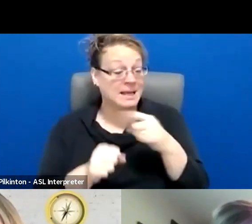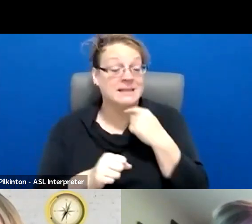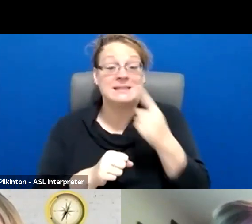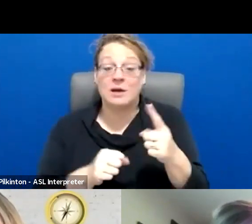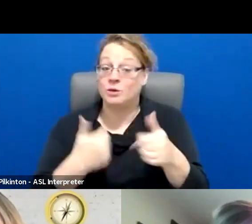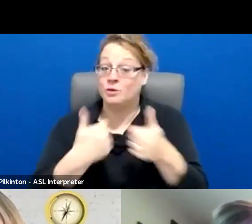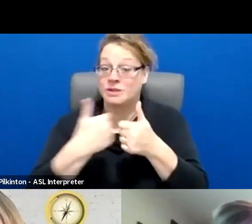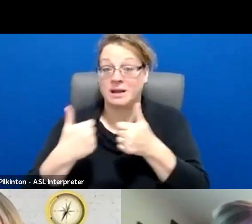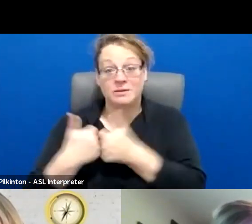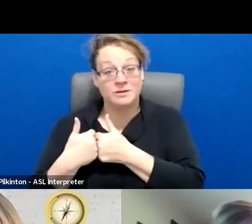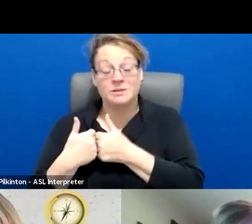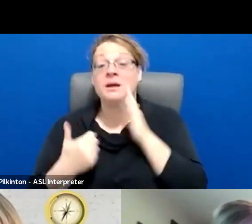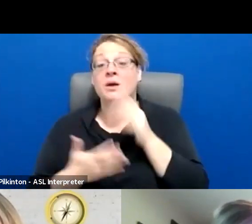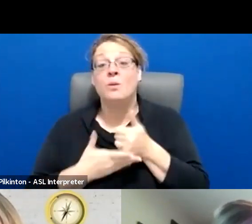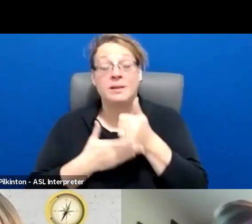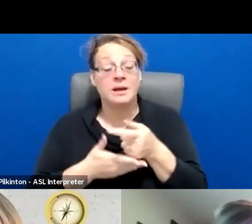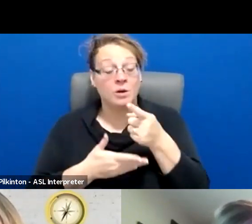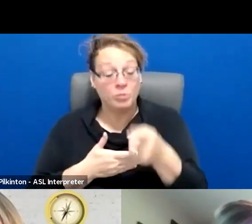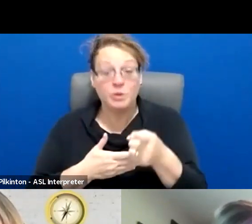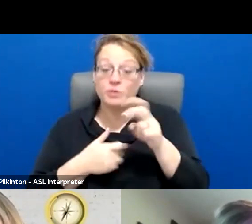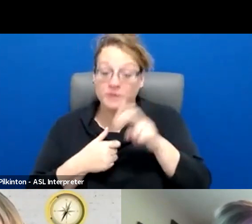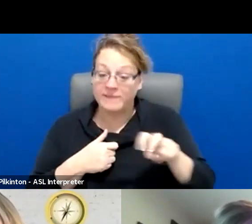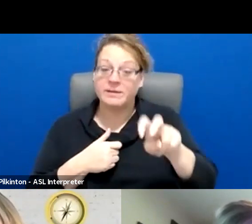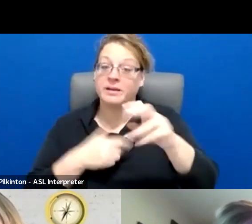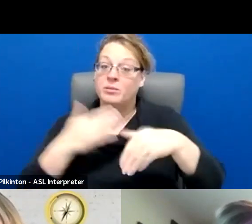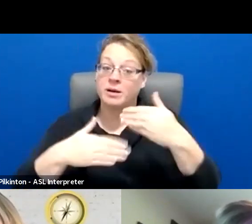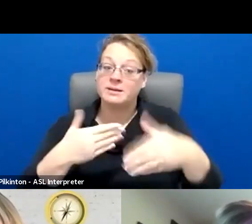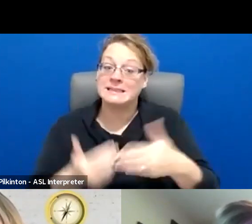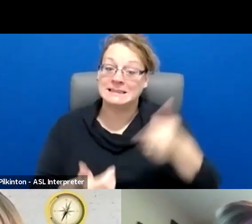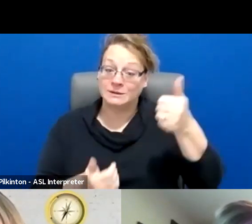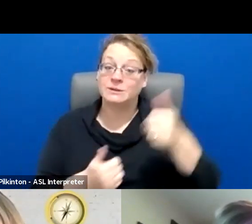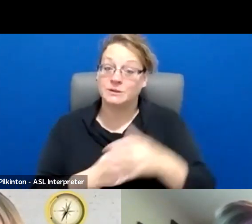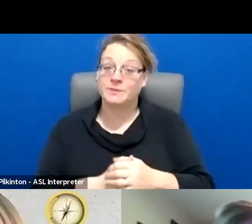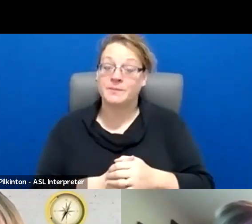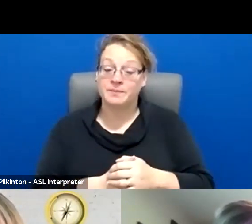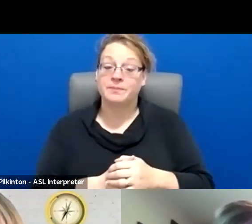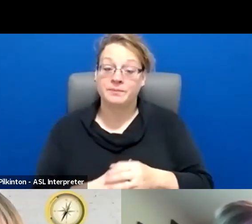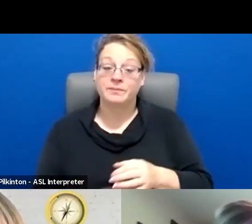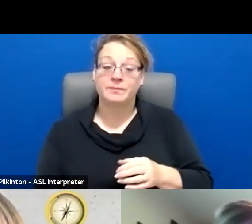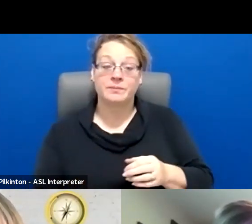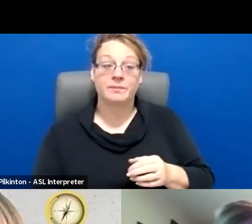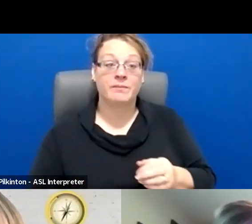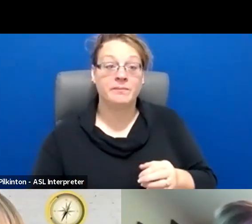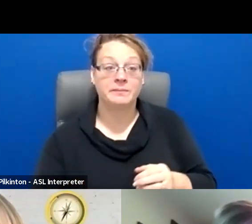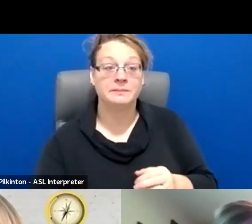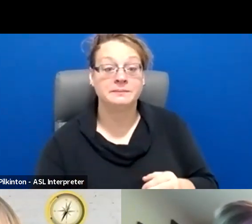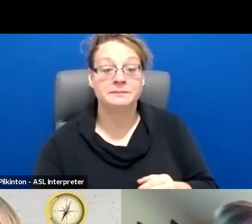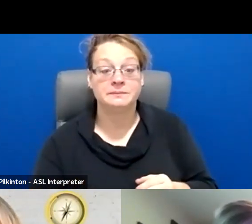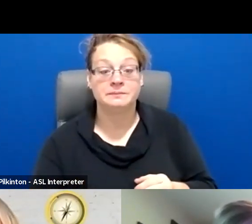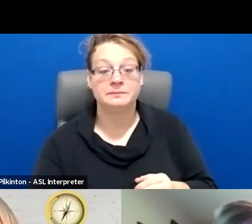I might be able to help as anyone on this call would.